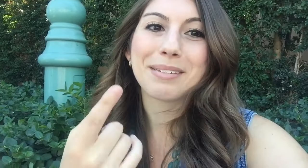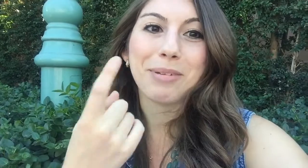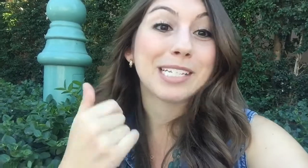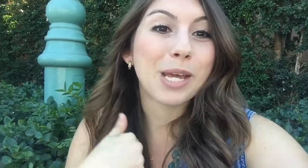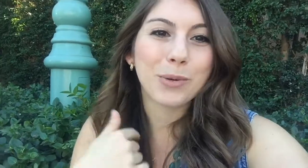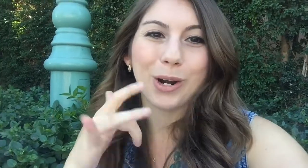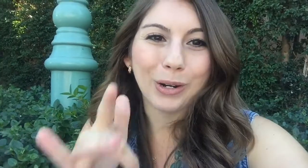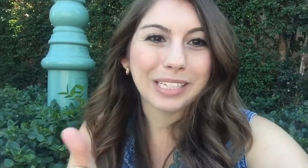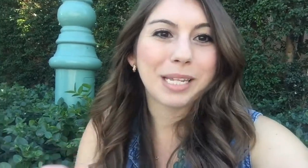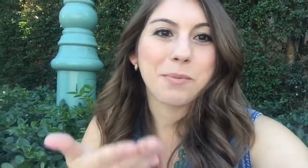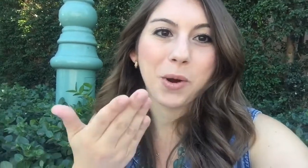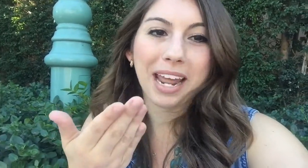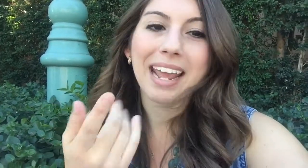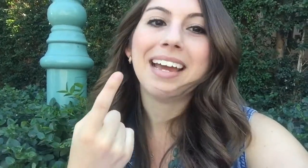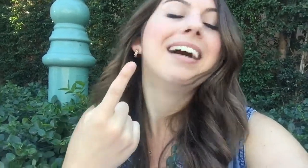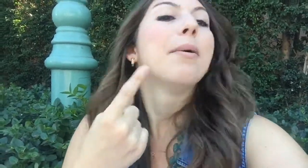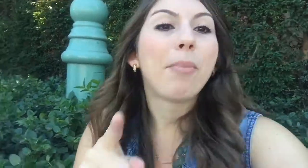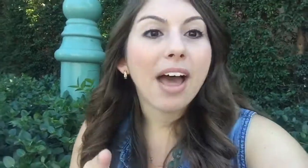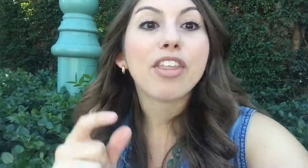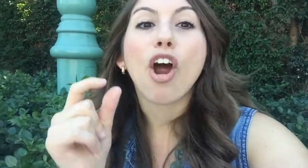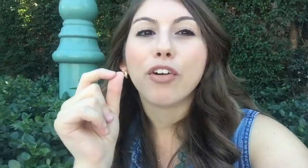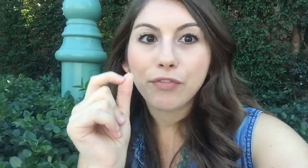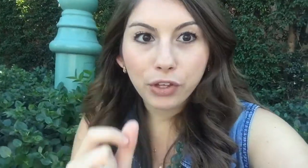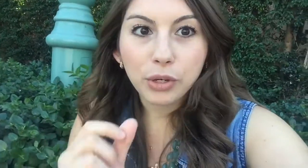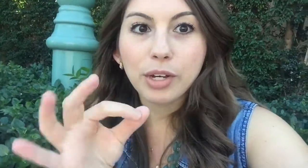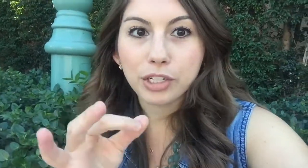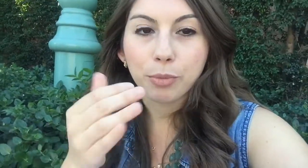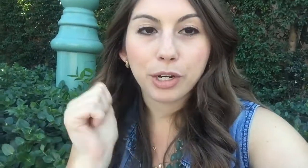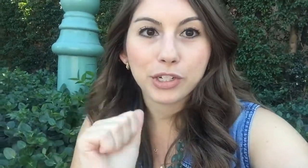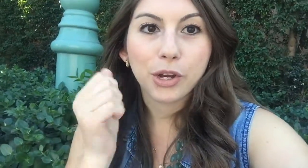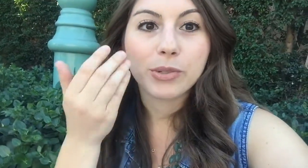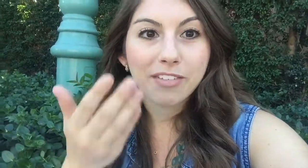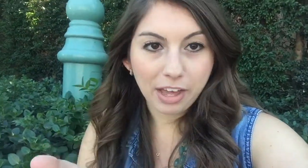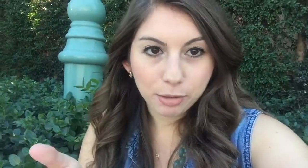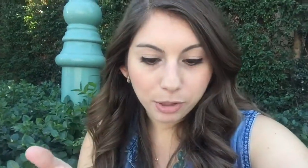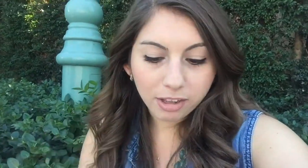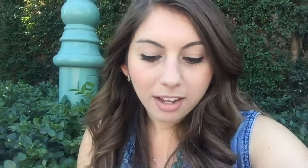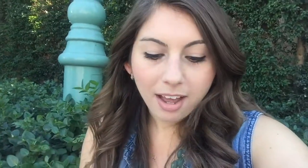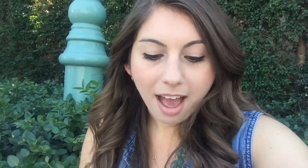because they were early in the morning. But there are a few interpreted shows available.